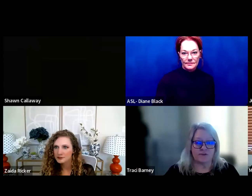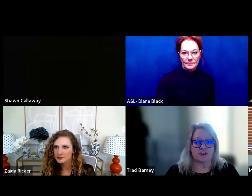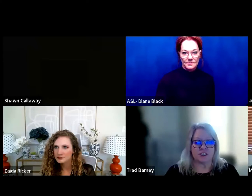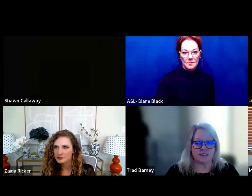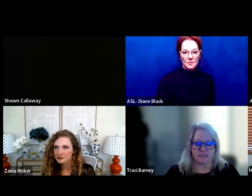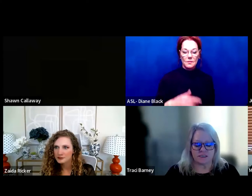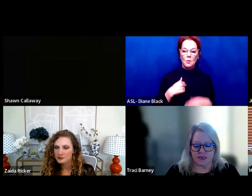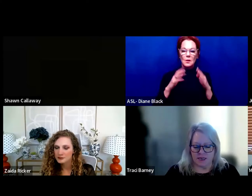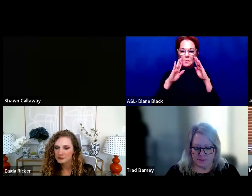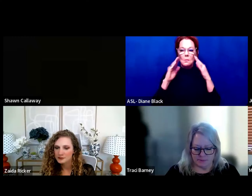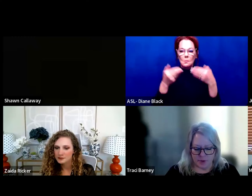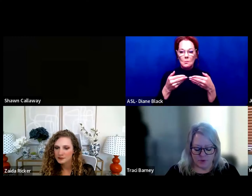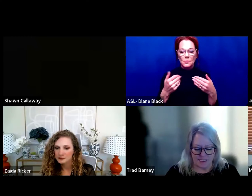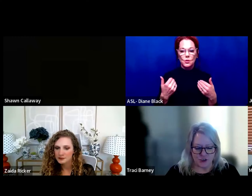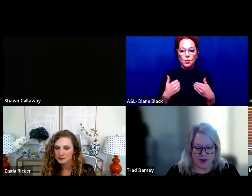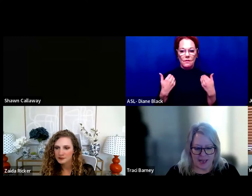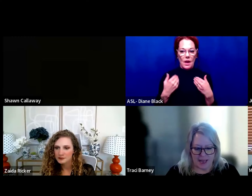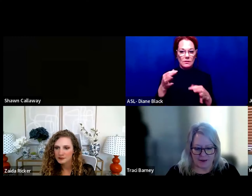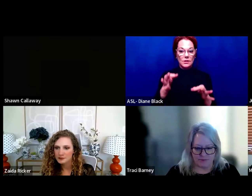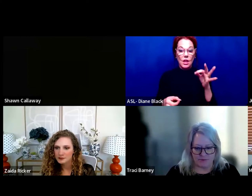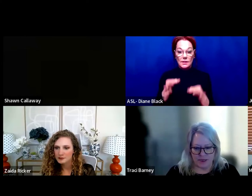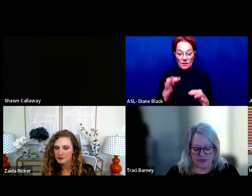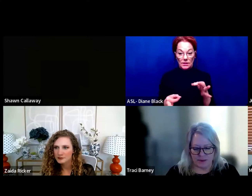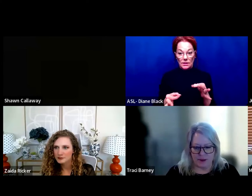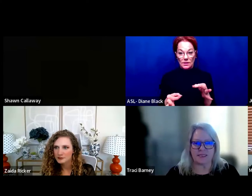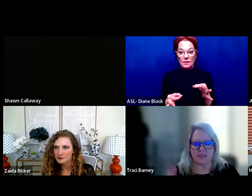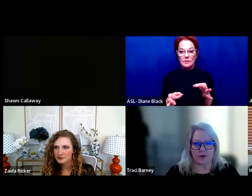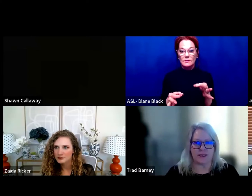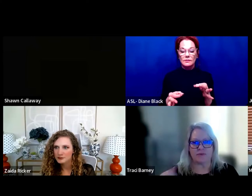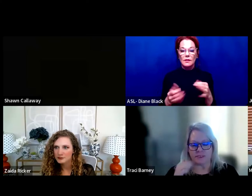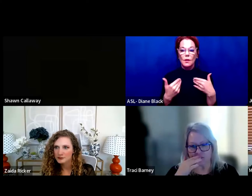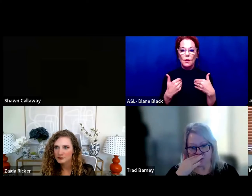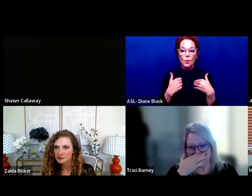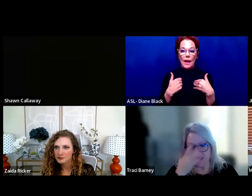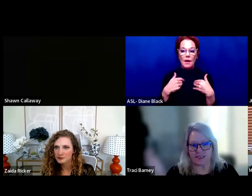juvenile justice, we do have a pilot going out that screening